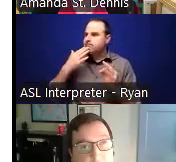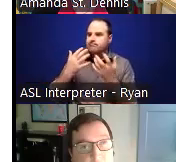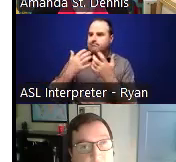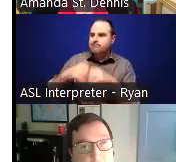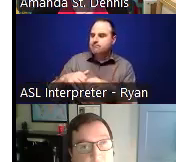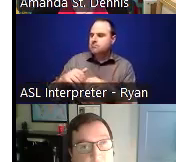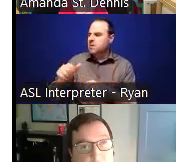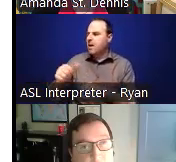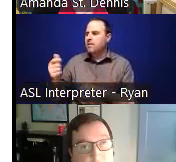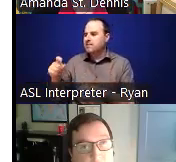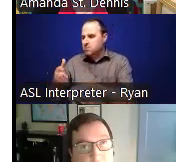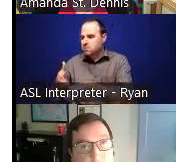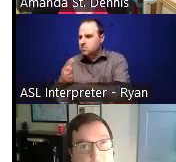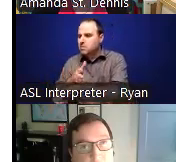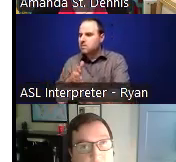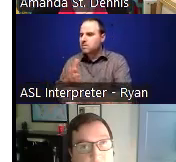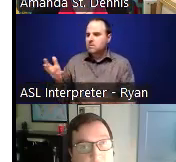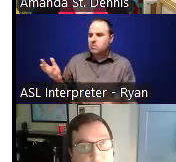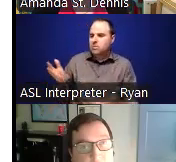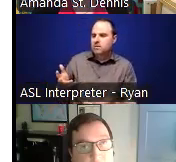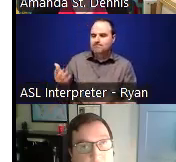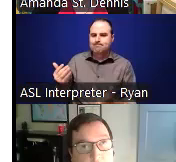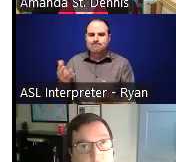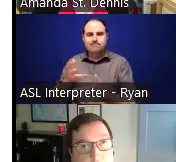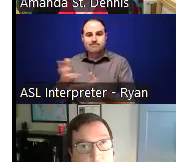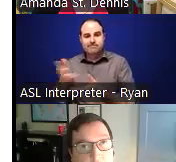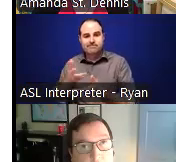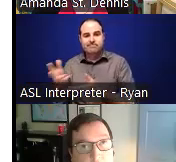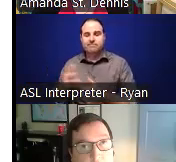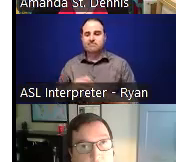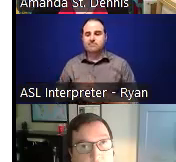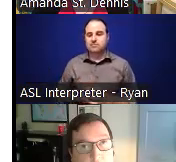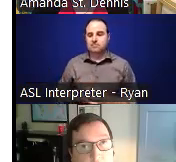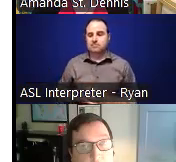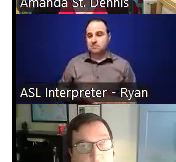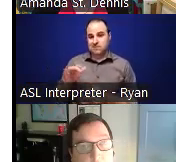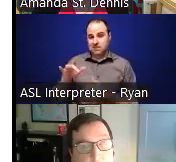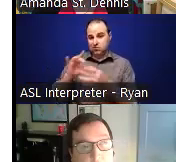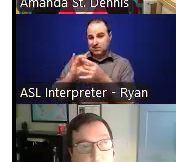And that doesn't have to necessarily relate to the research project itself. It can also